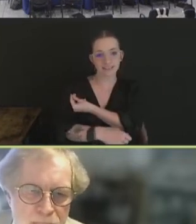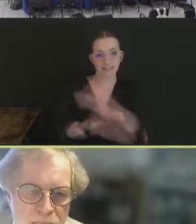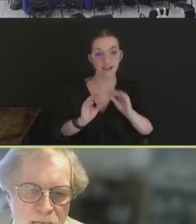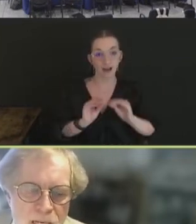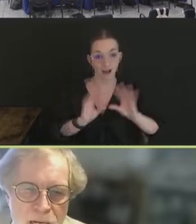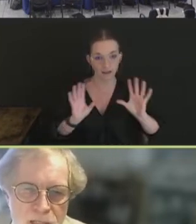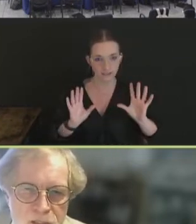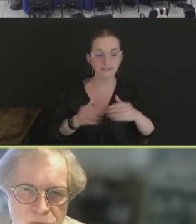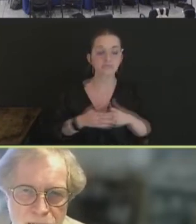Next.